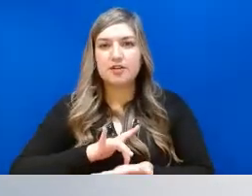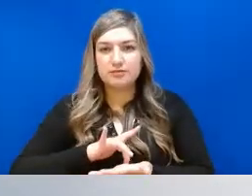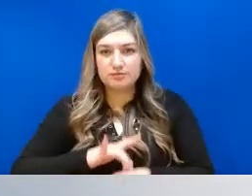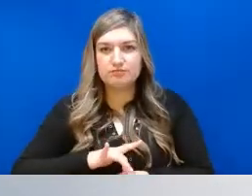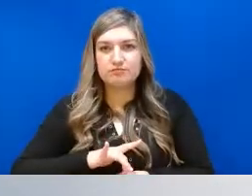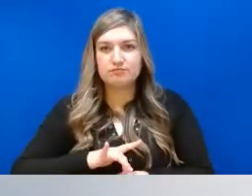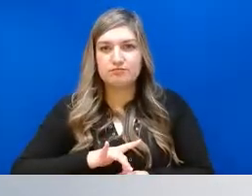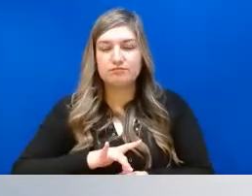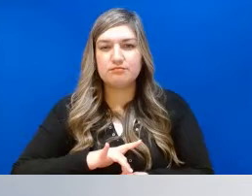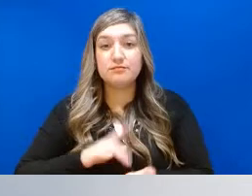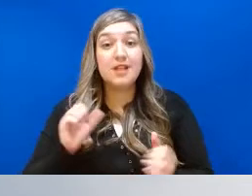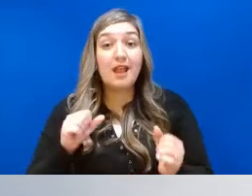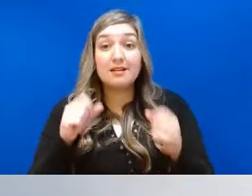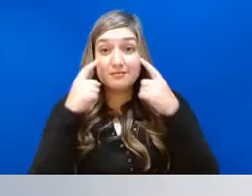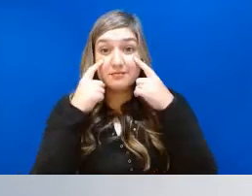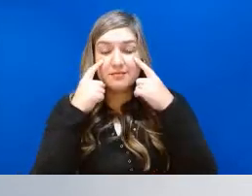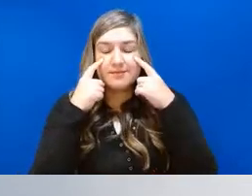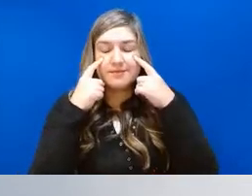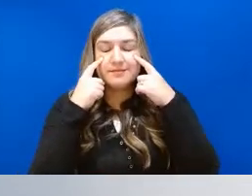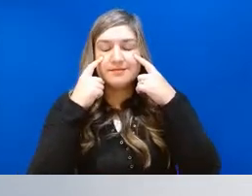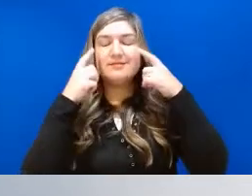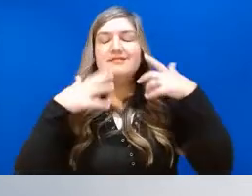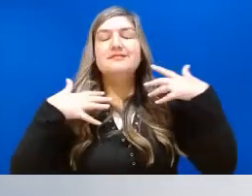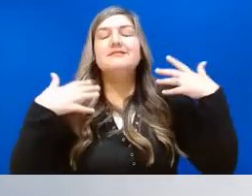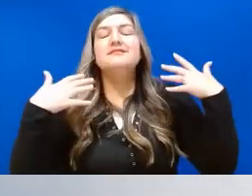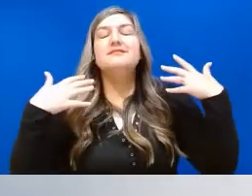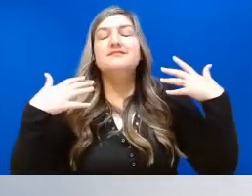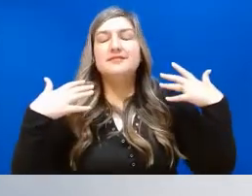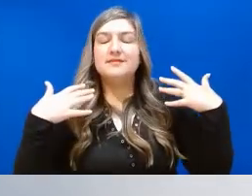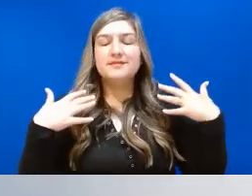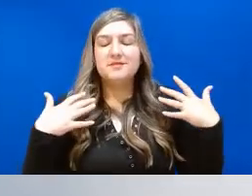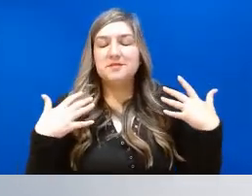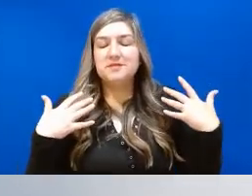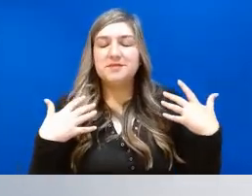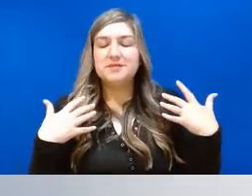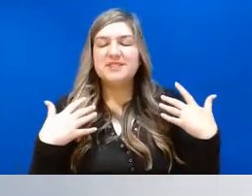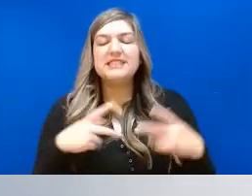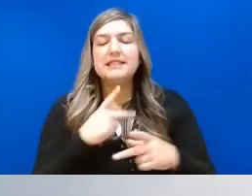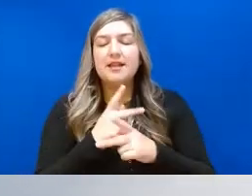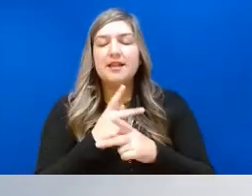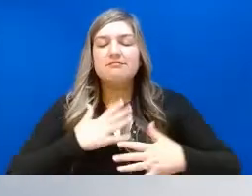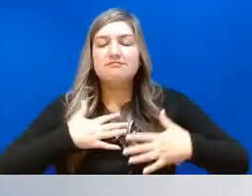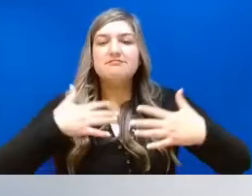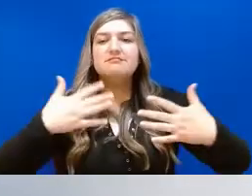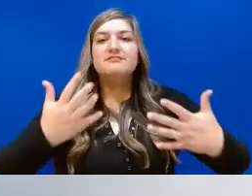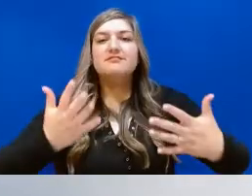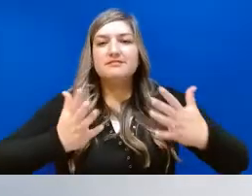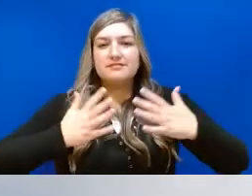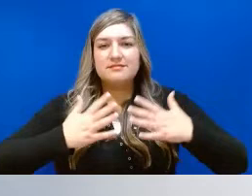You close your eyes if you want, or you just keep taking a couple of deep breaths.